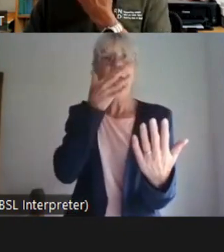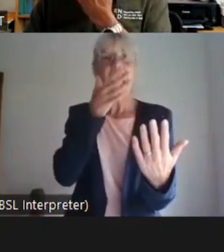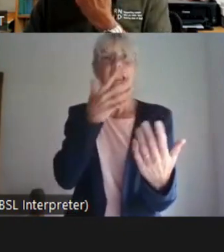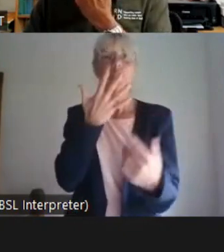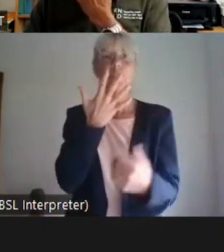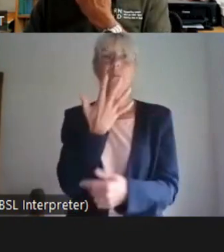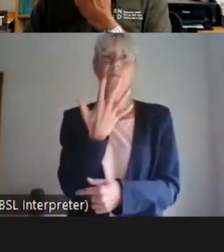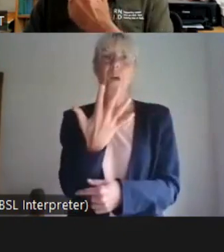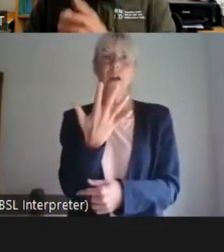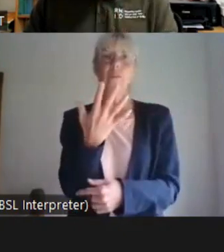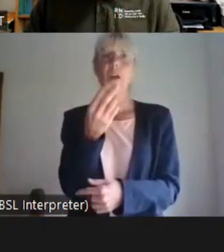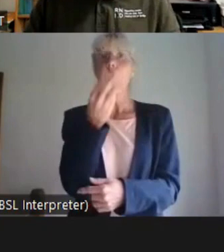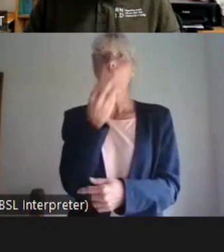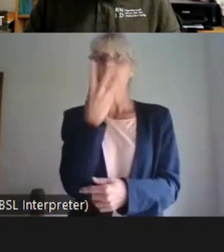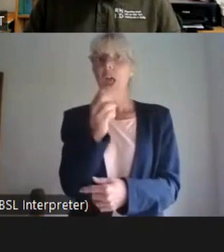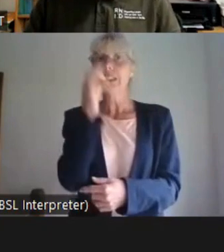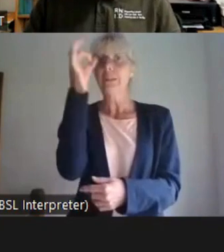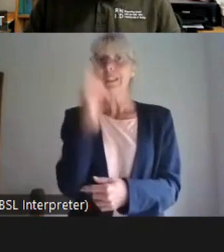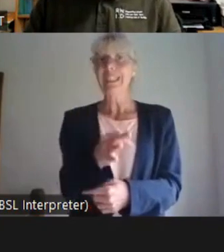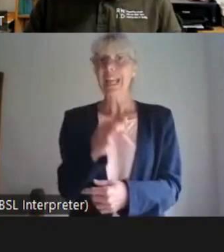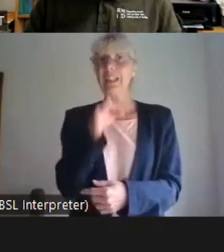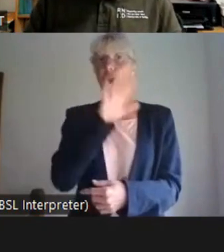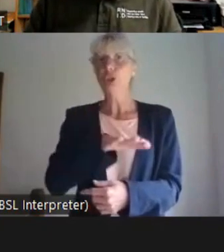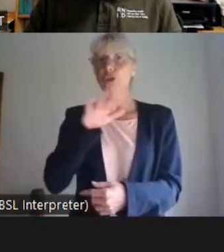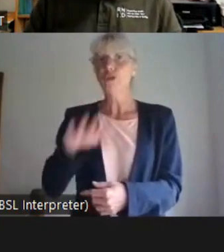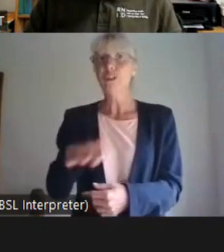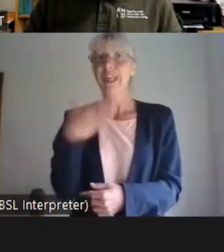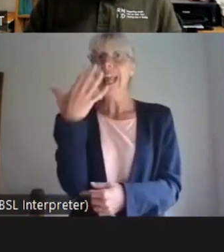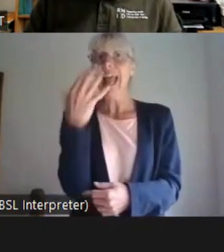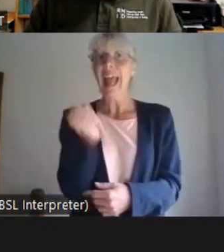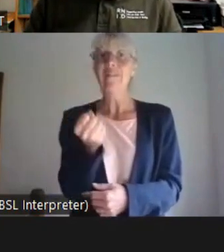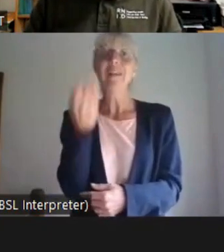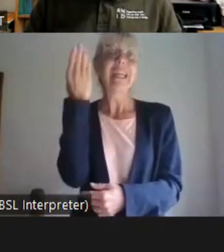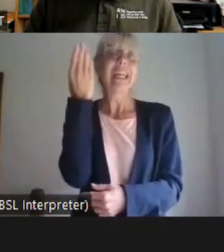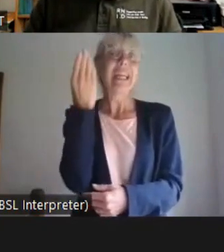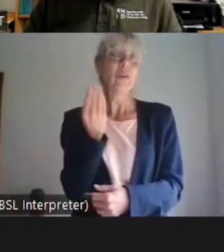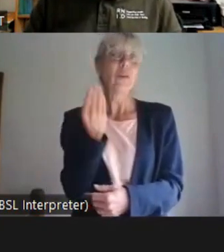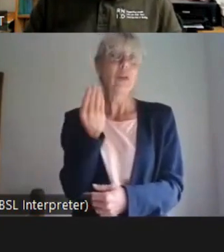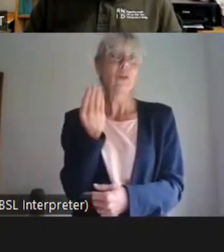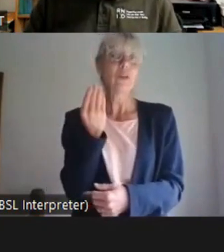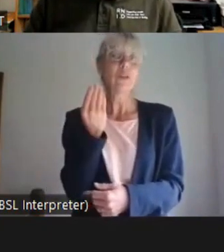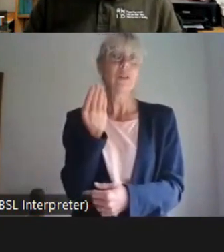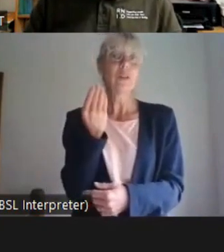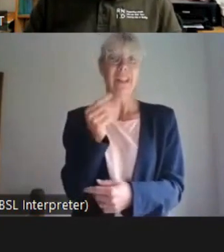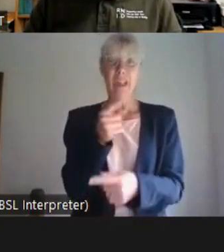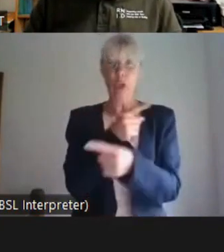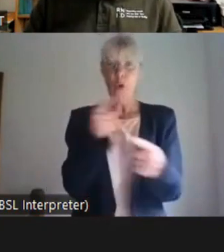30 percent of children will have a hearing loss and I think that's one that you're aware of Raouf